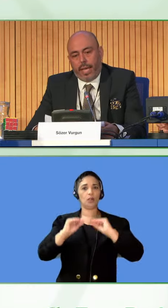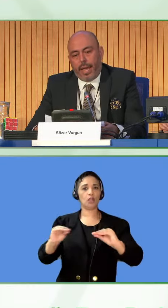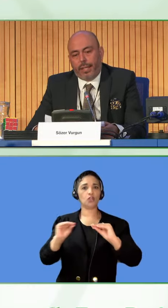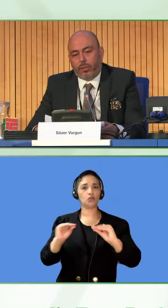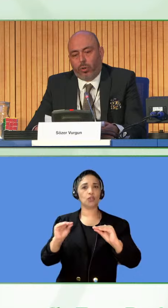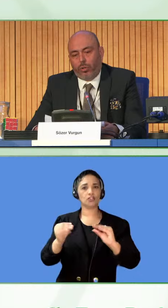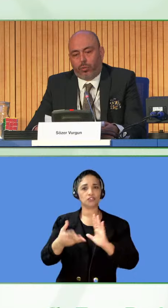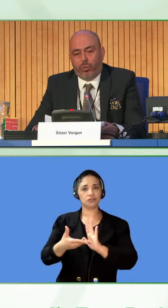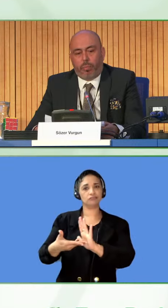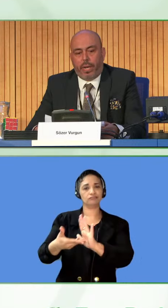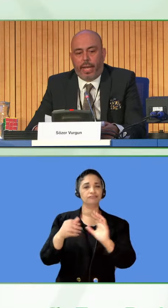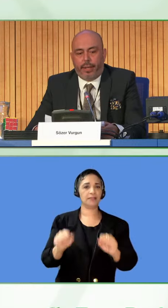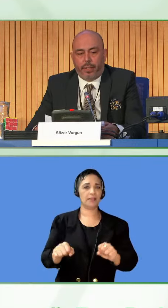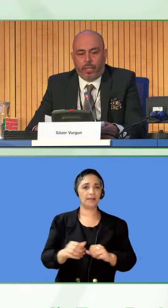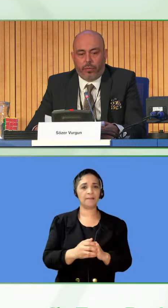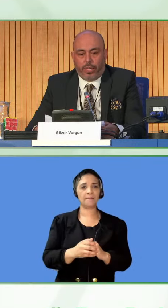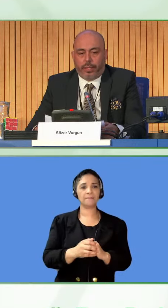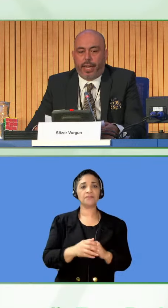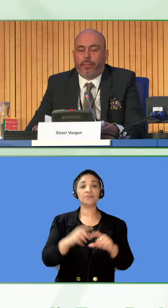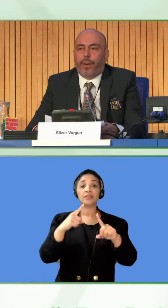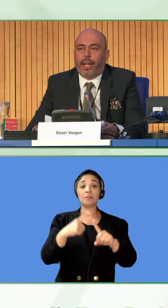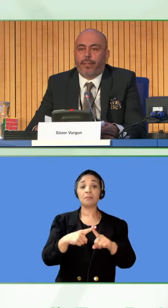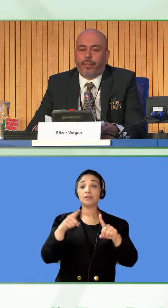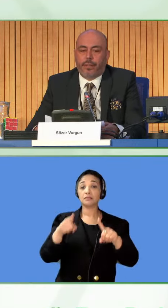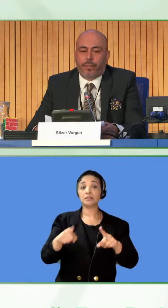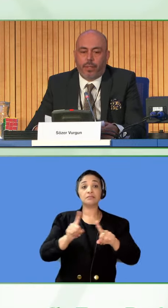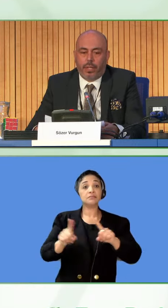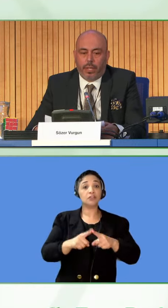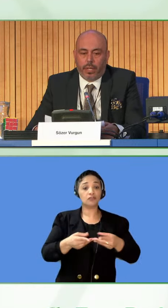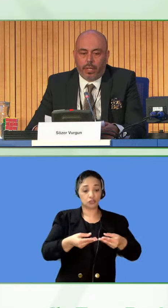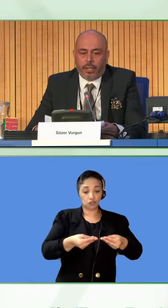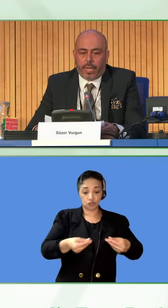They need toys to play with their friends.